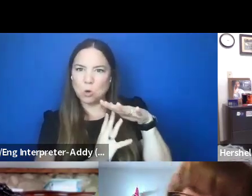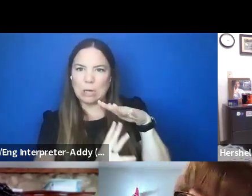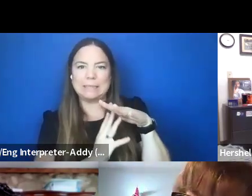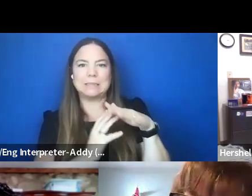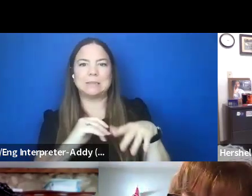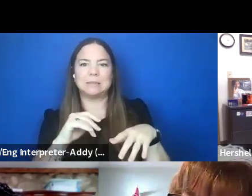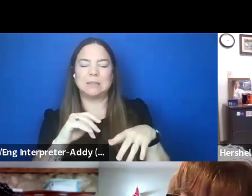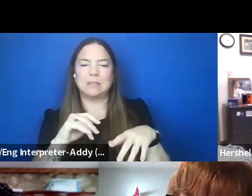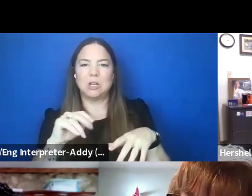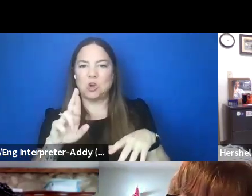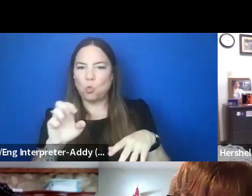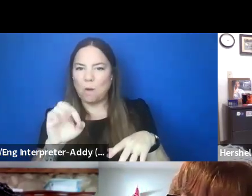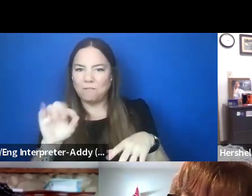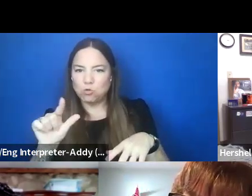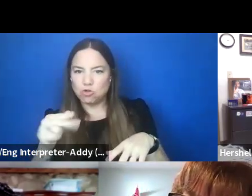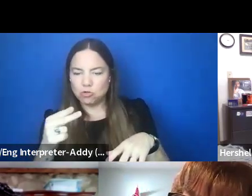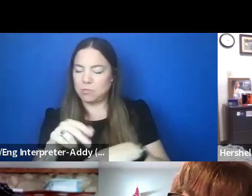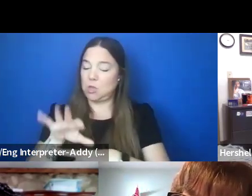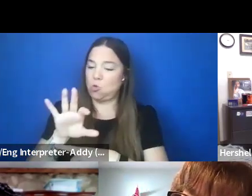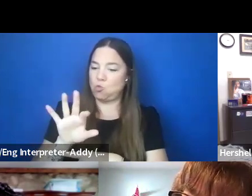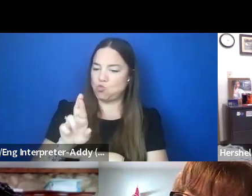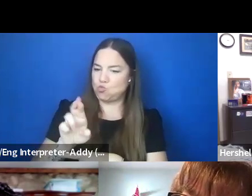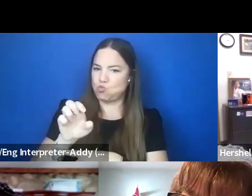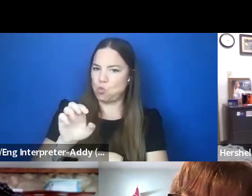Don Dew: especially, I mean, that's different than what I've heard. So